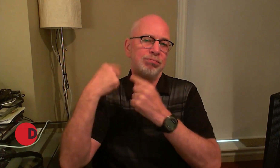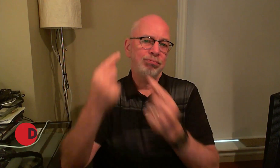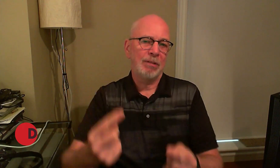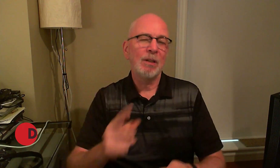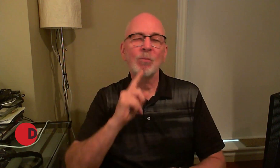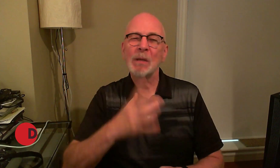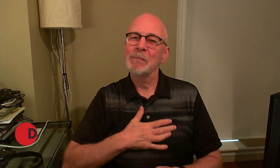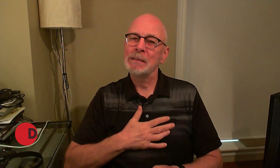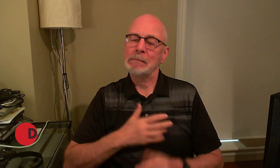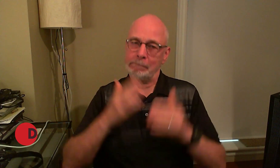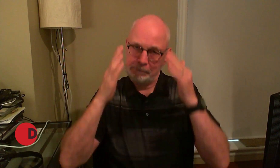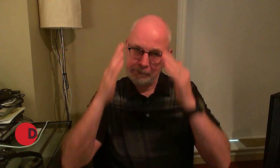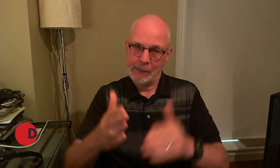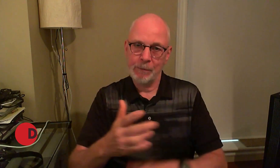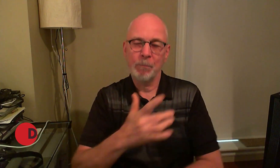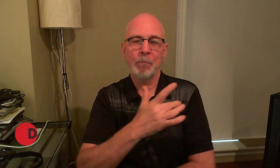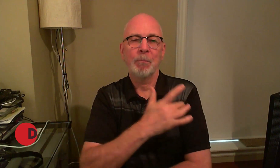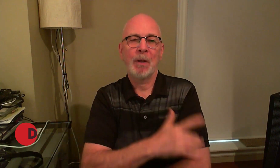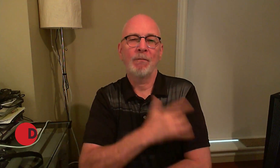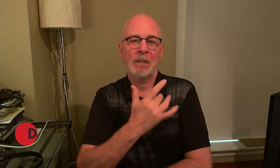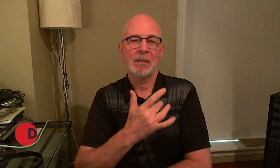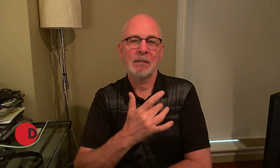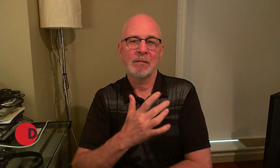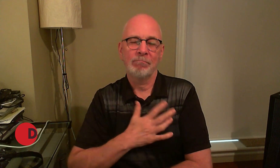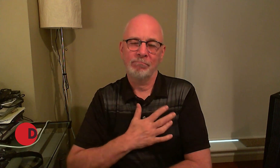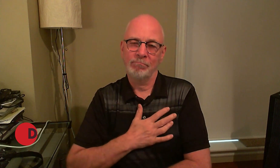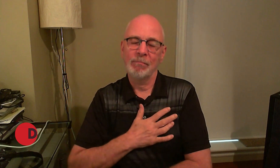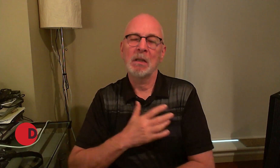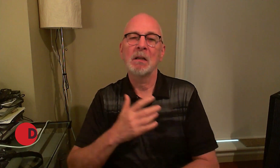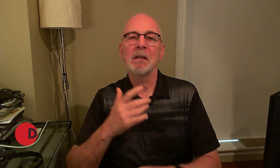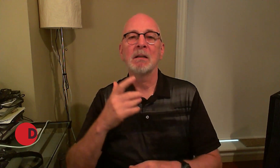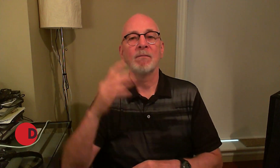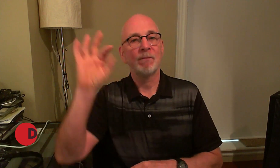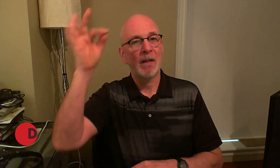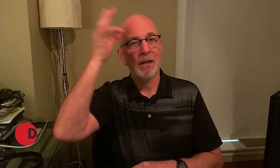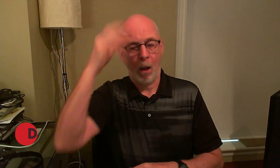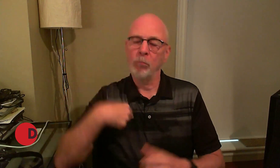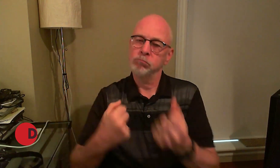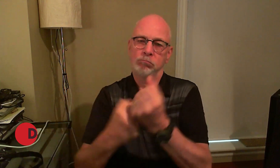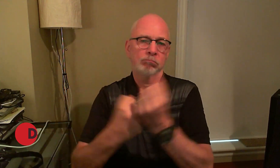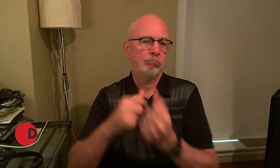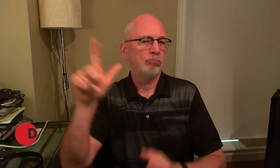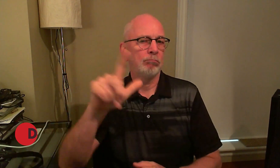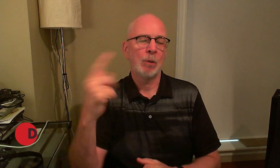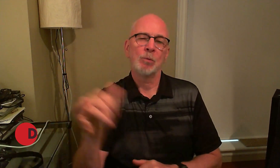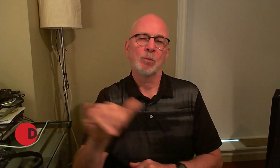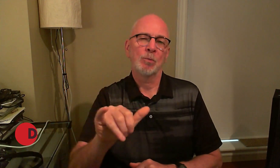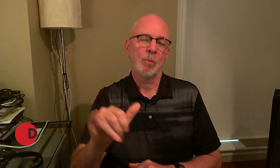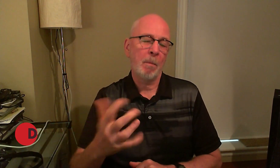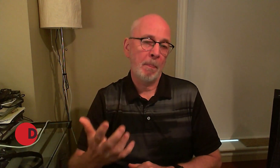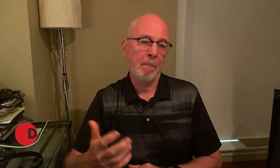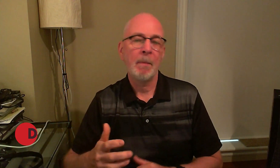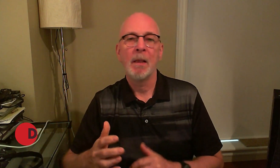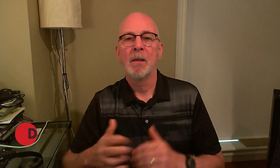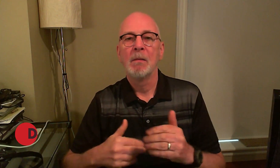Liberals over the years, my focus is provincial but I also support federal